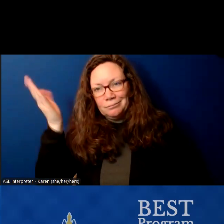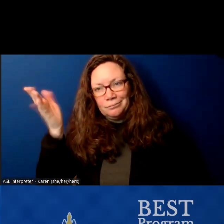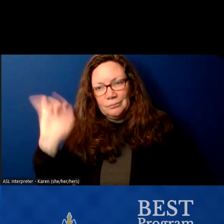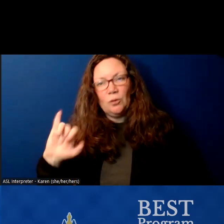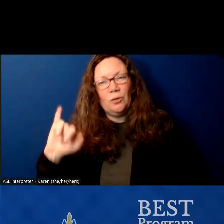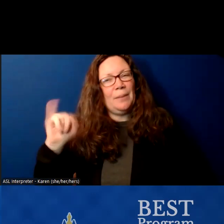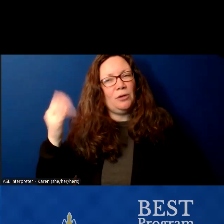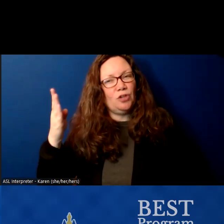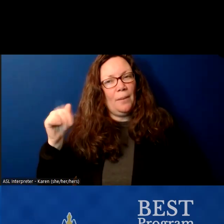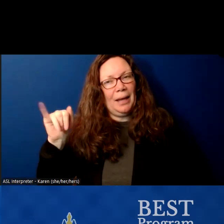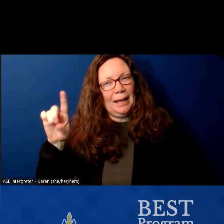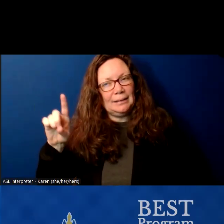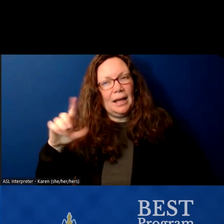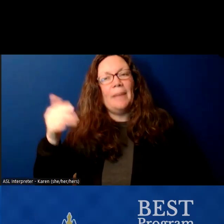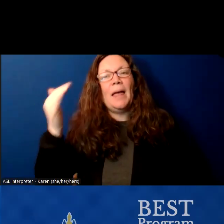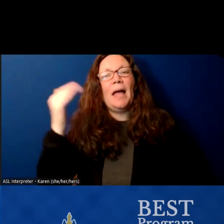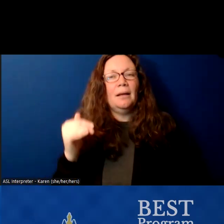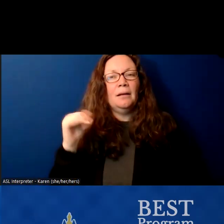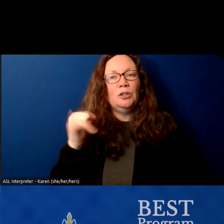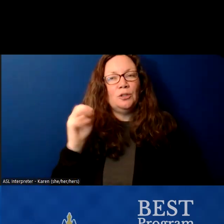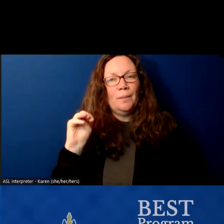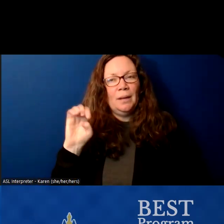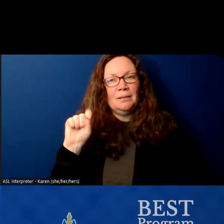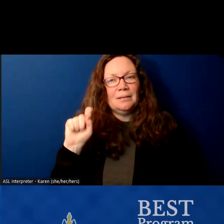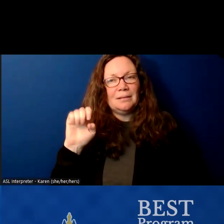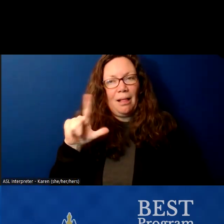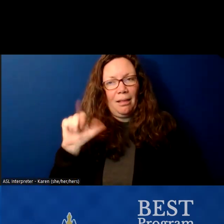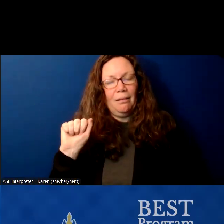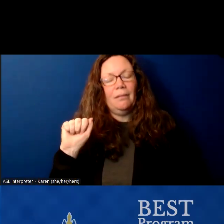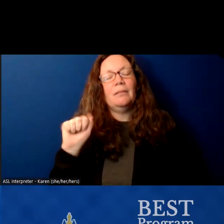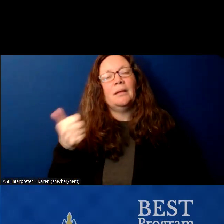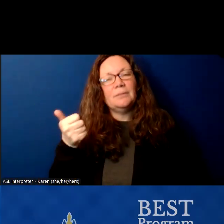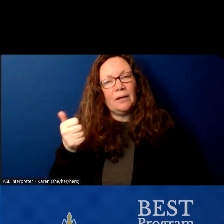And then later on, Jim Stella, also program trainer will do a presentation on attachments.